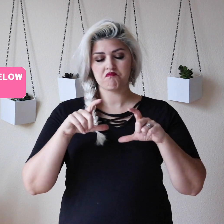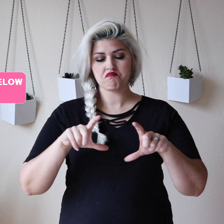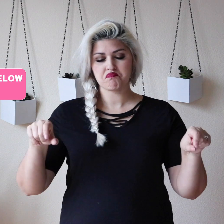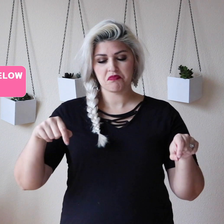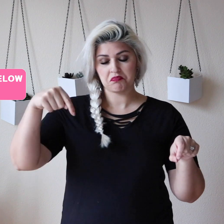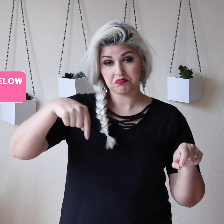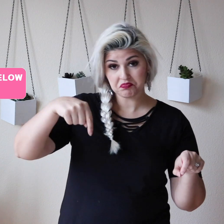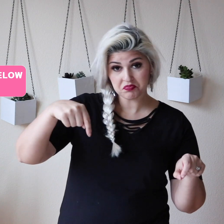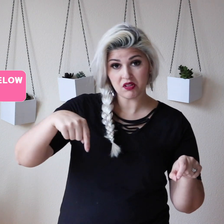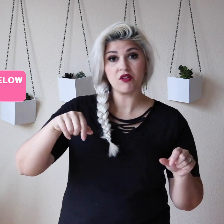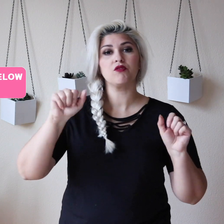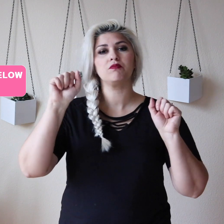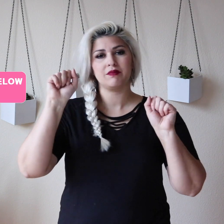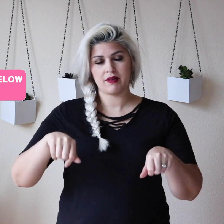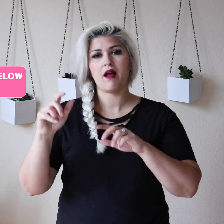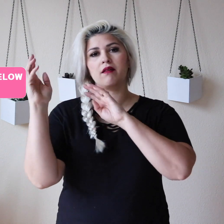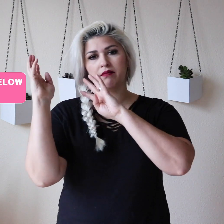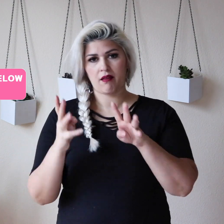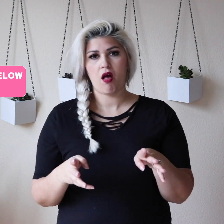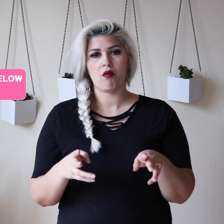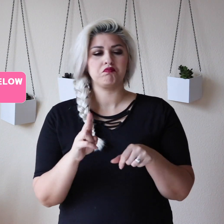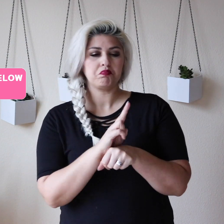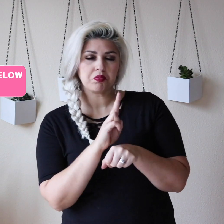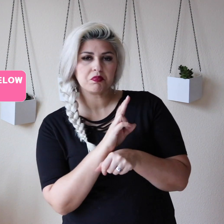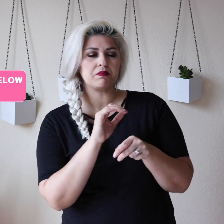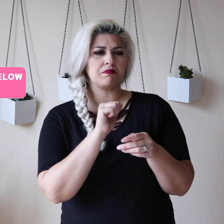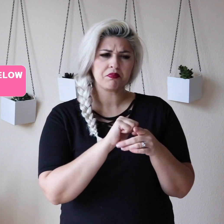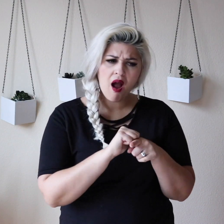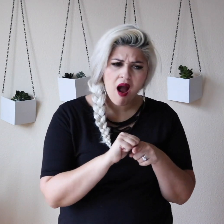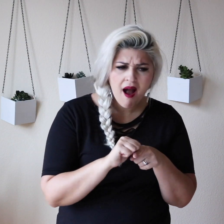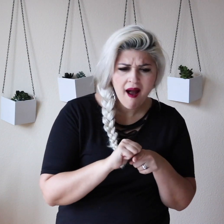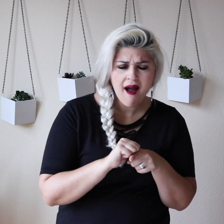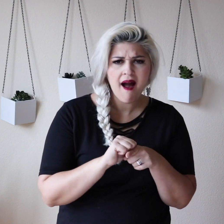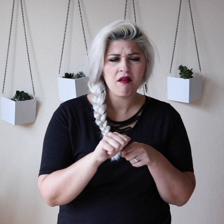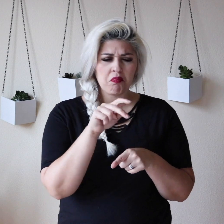I have fingerspelling practice worksheet down below for you that you can download for free and use to practice.